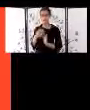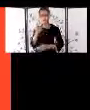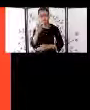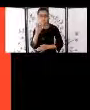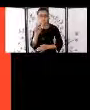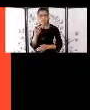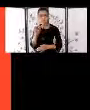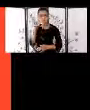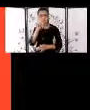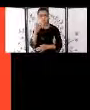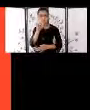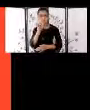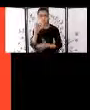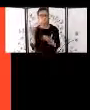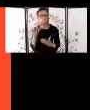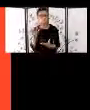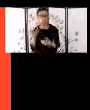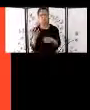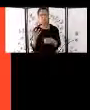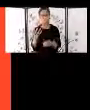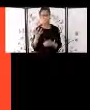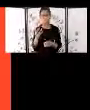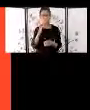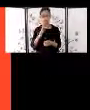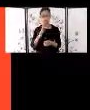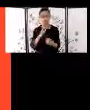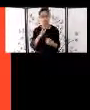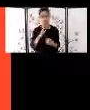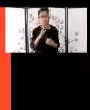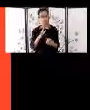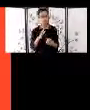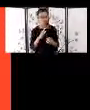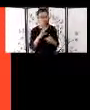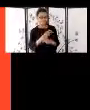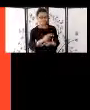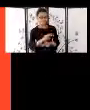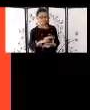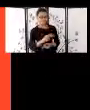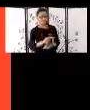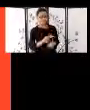on scoring according to how well the artist understands themselves, their communities,